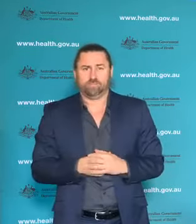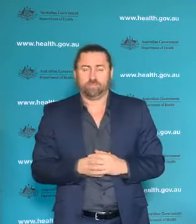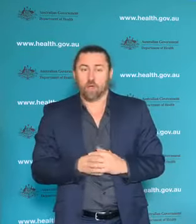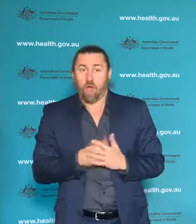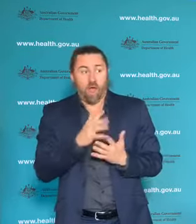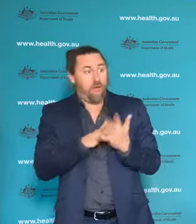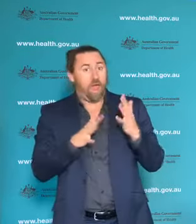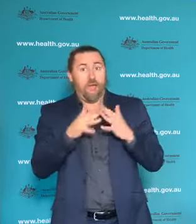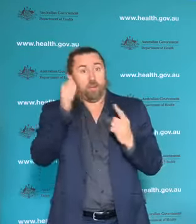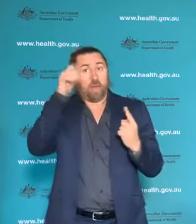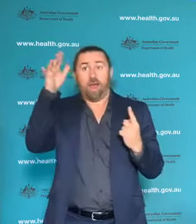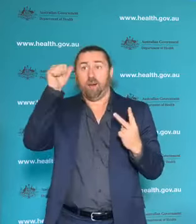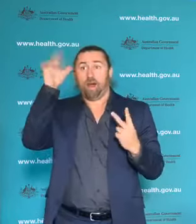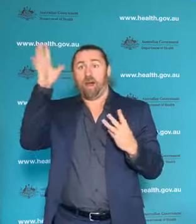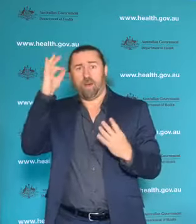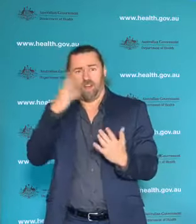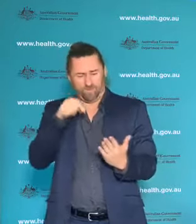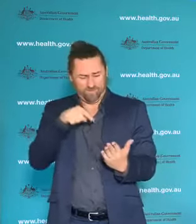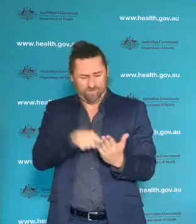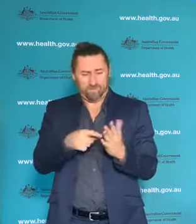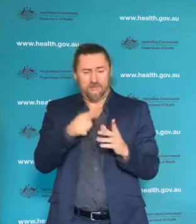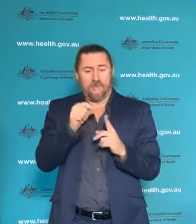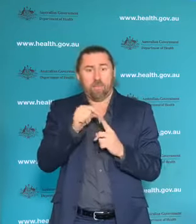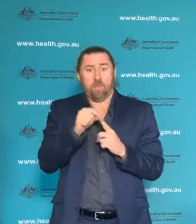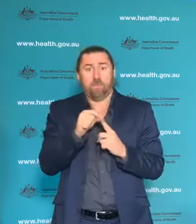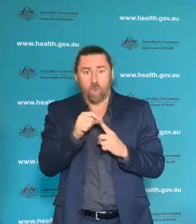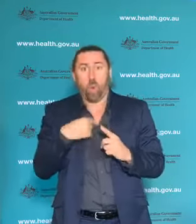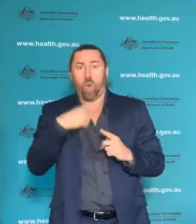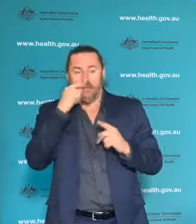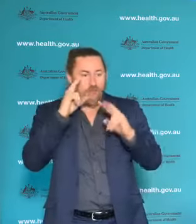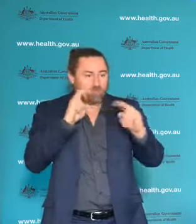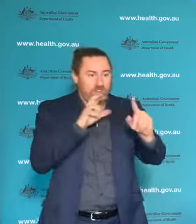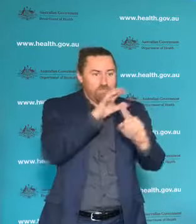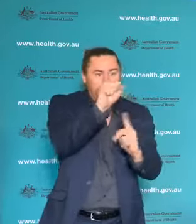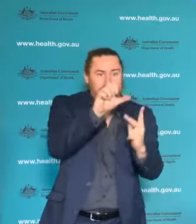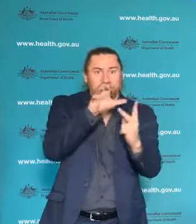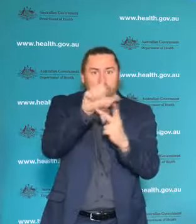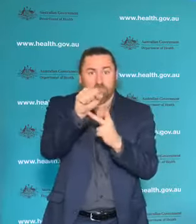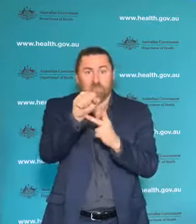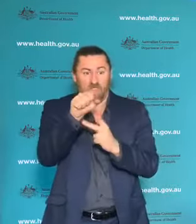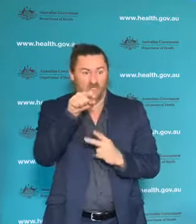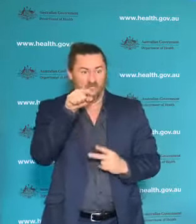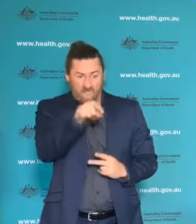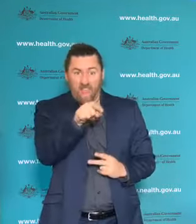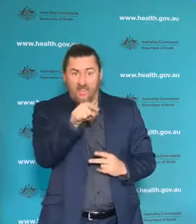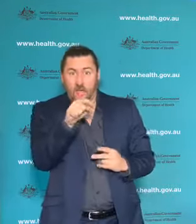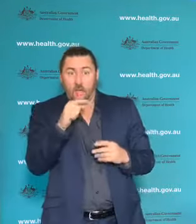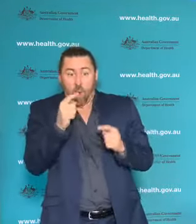of people who are infected with COVID-19 could literally have prevented a spread of serious